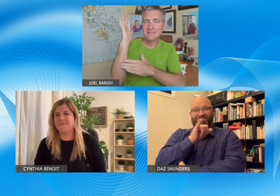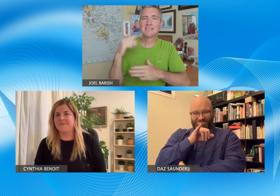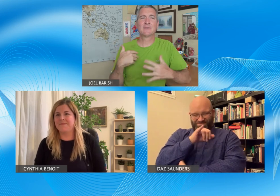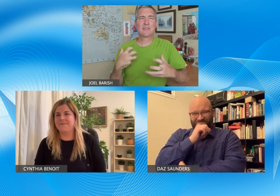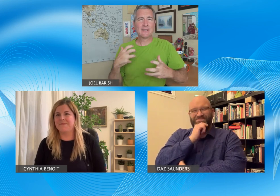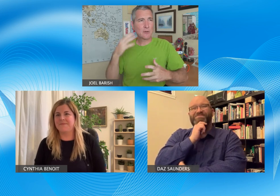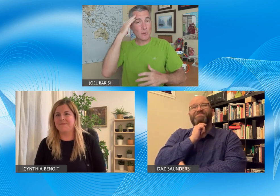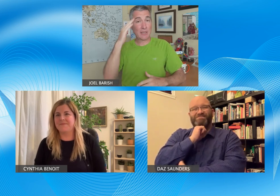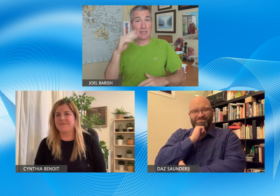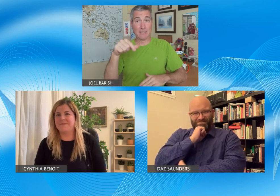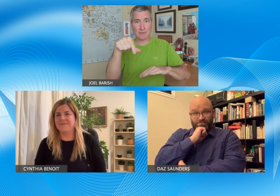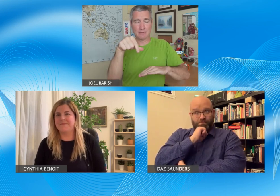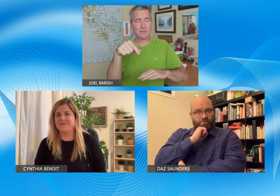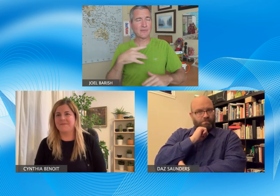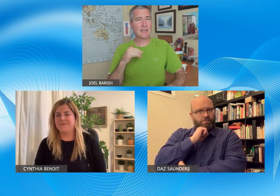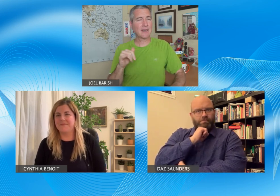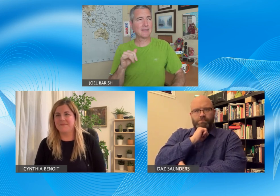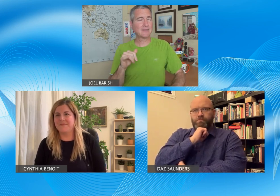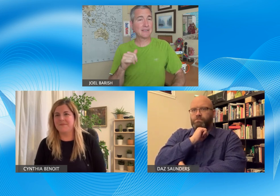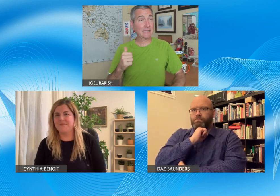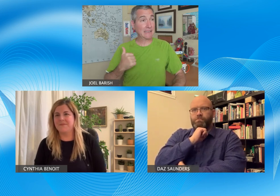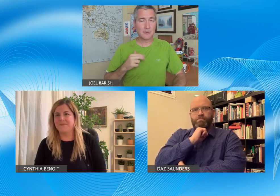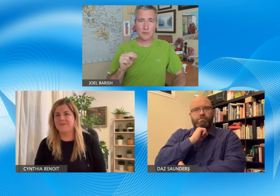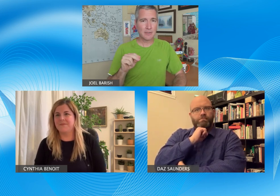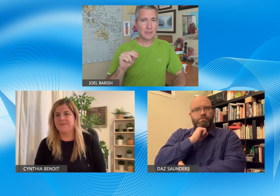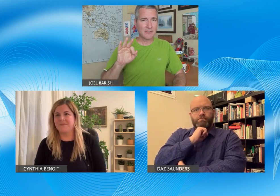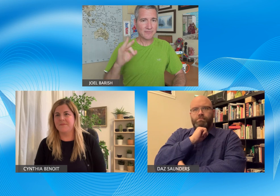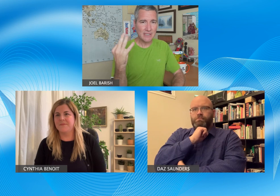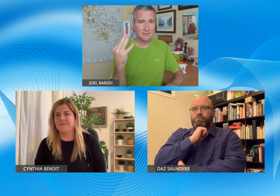an event up there. I did want to learn more about Quebec and I knew it wasn’t quite like the rest of Canada. It was more French than Canada.